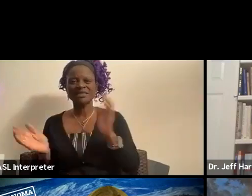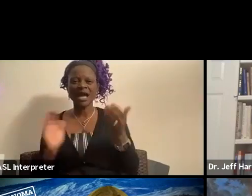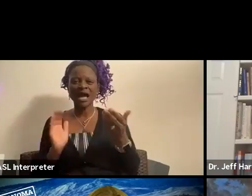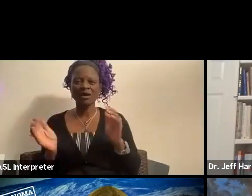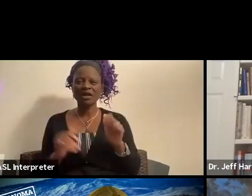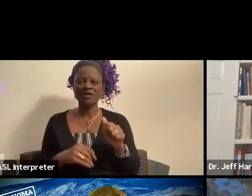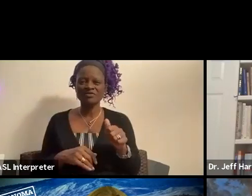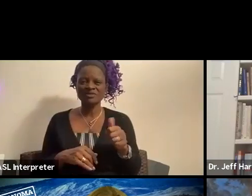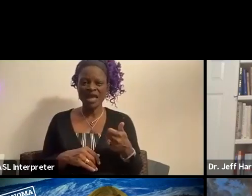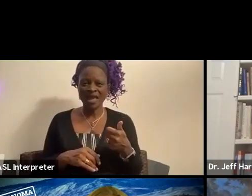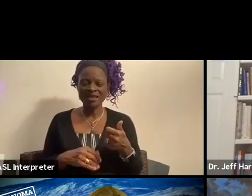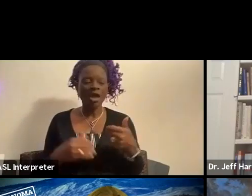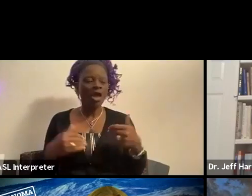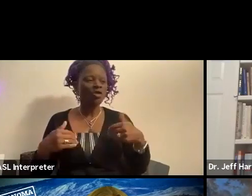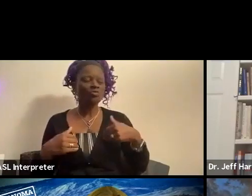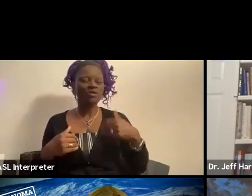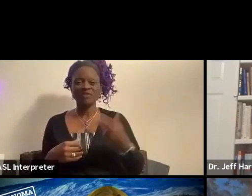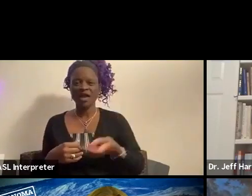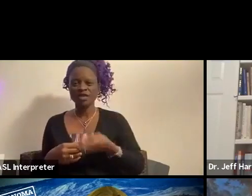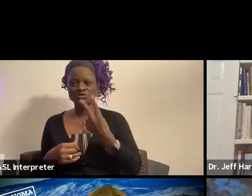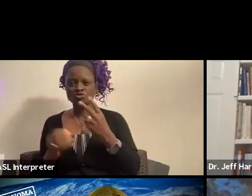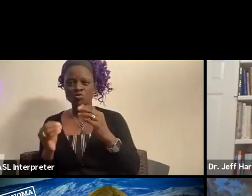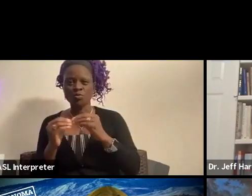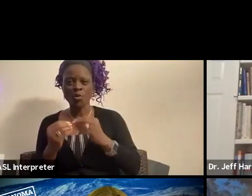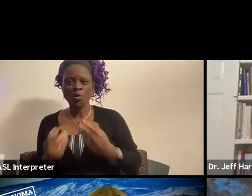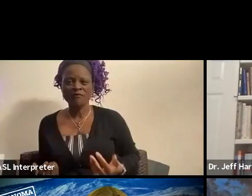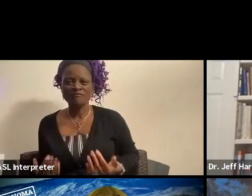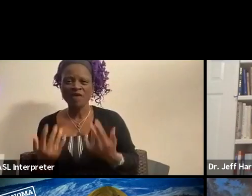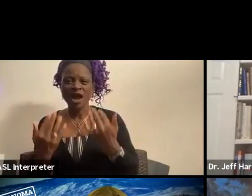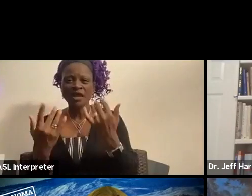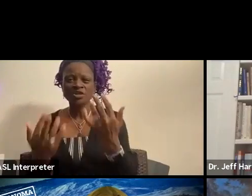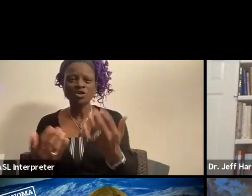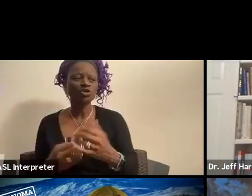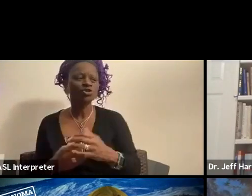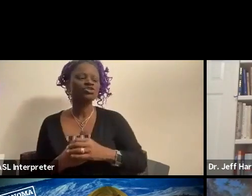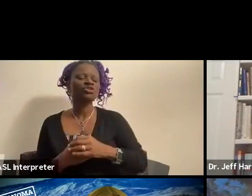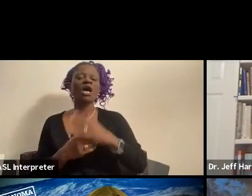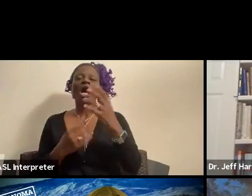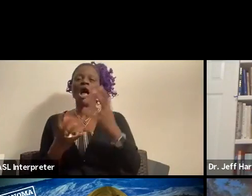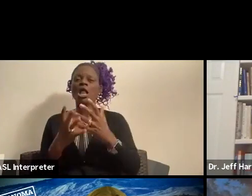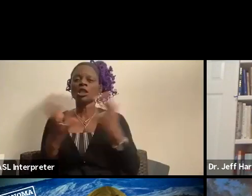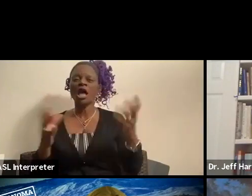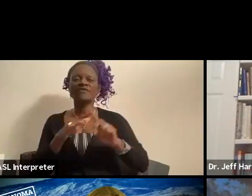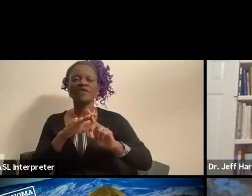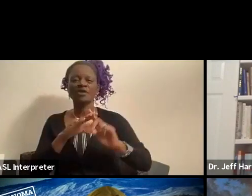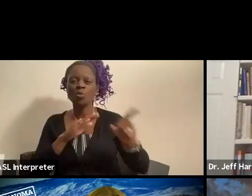fires, mass evacuación and the pandemic, I have great concern and I think the public